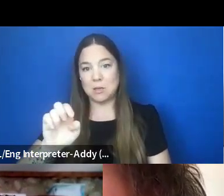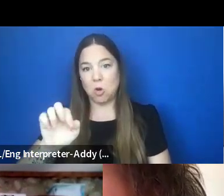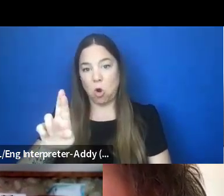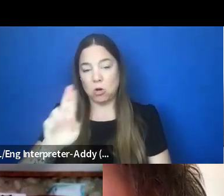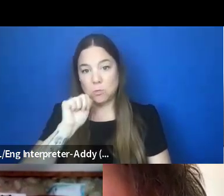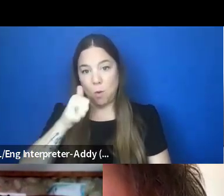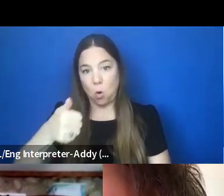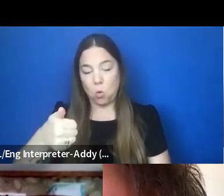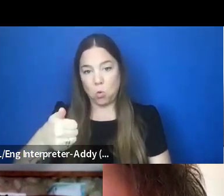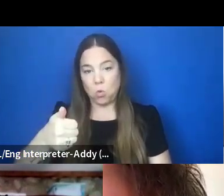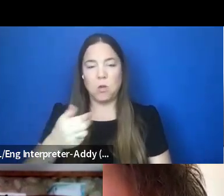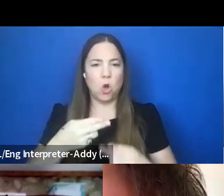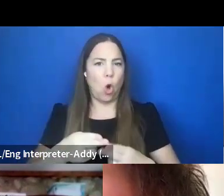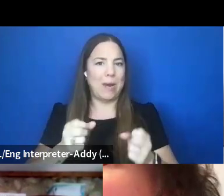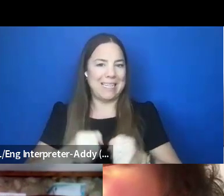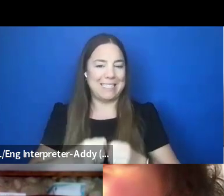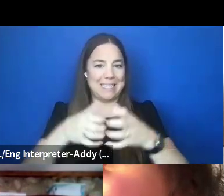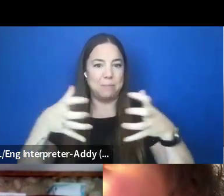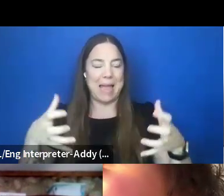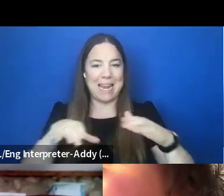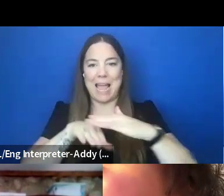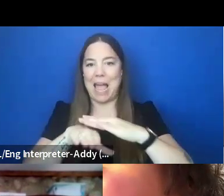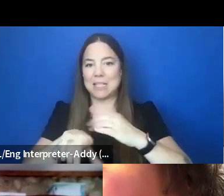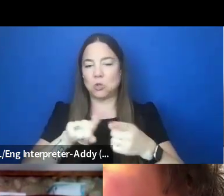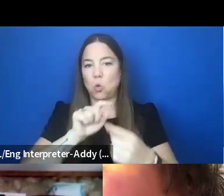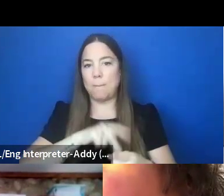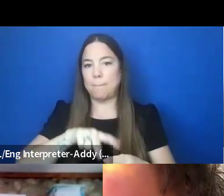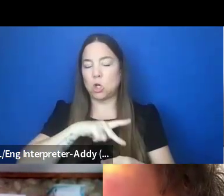Don Dew: expanding access to personal care assistance that is such